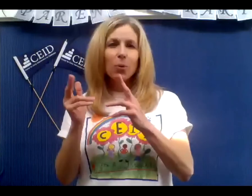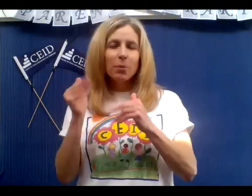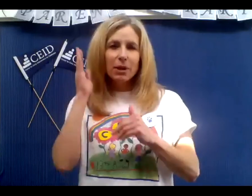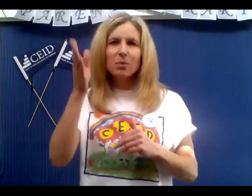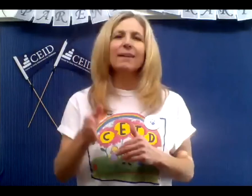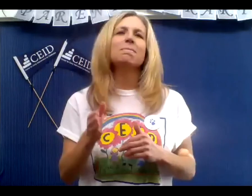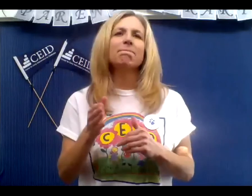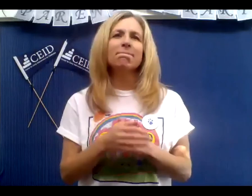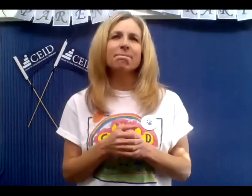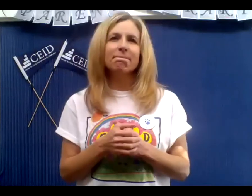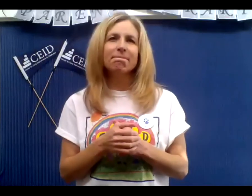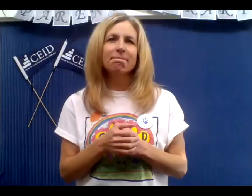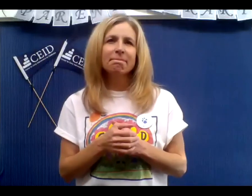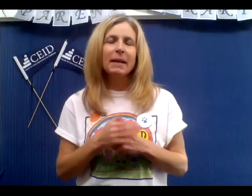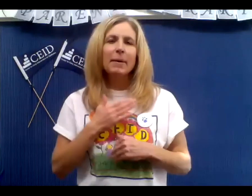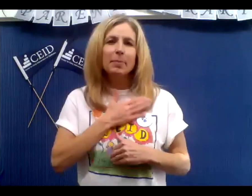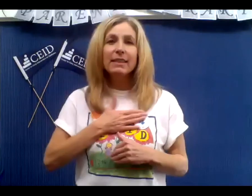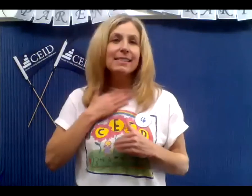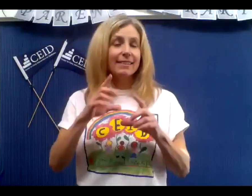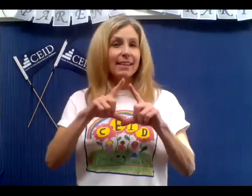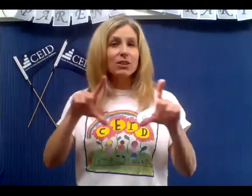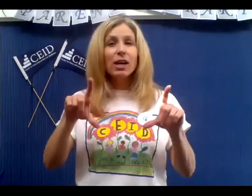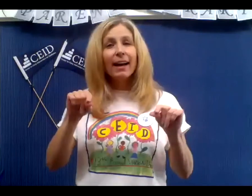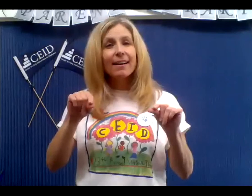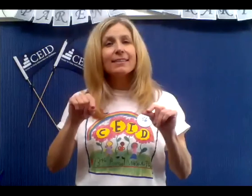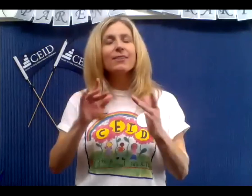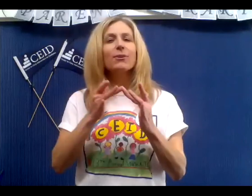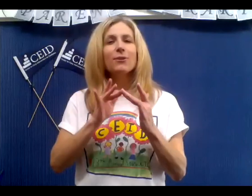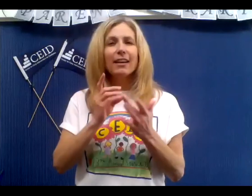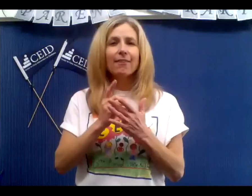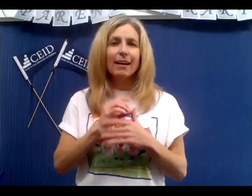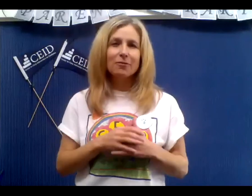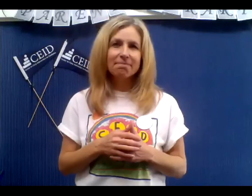I hope that you will. Please send a check or donate online.